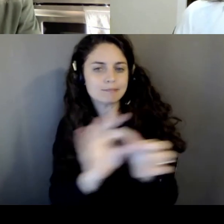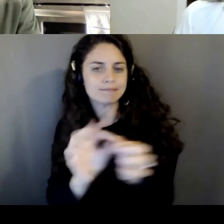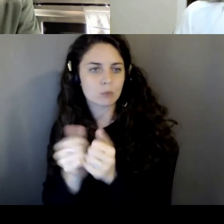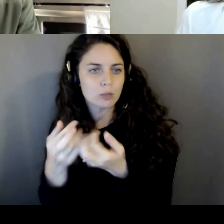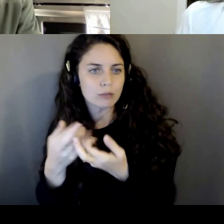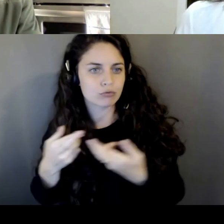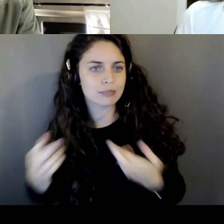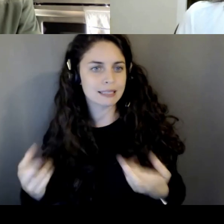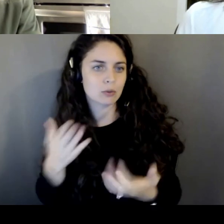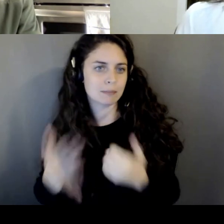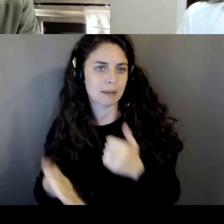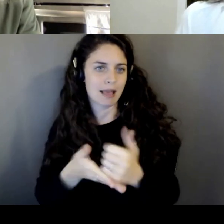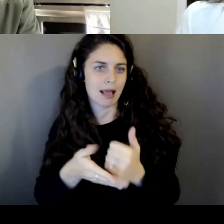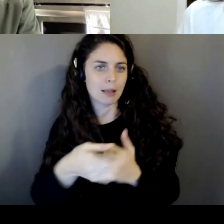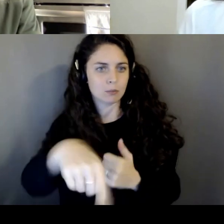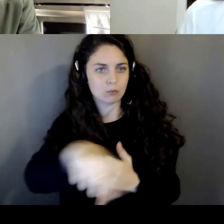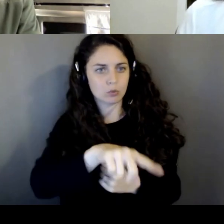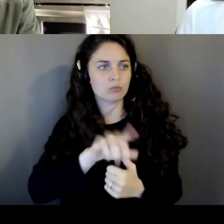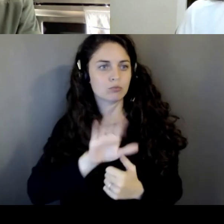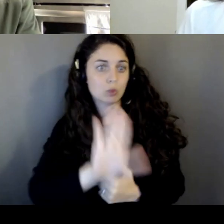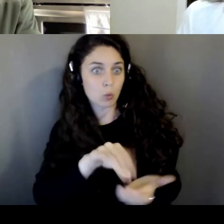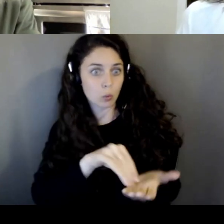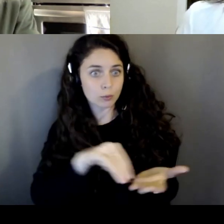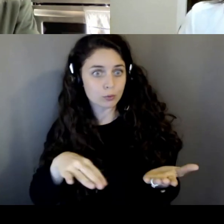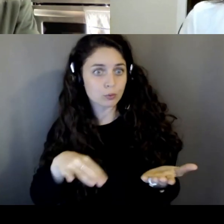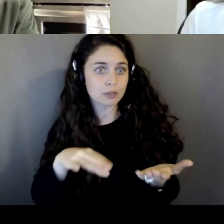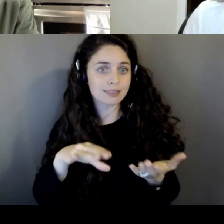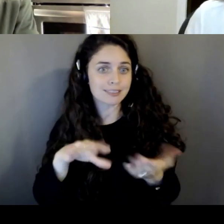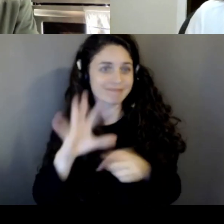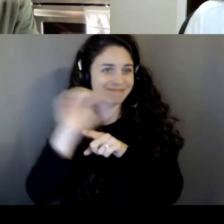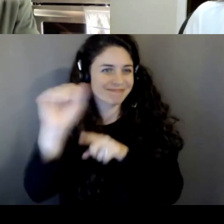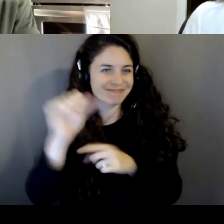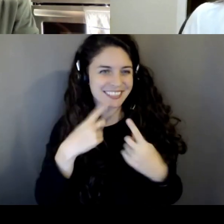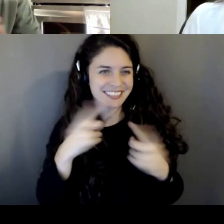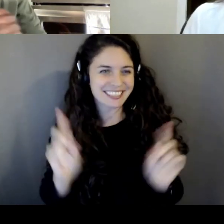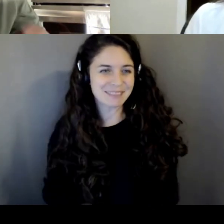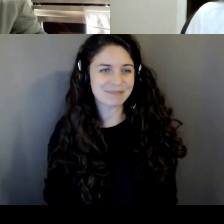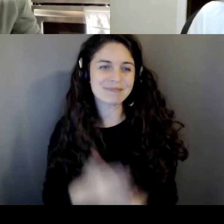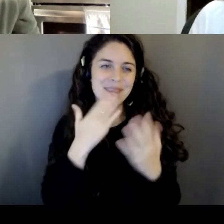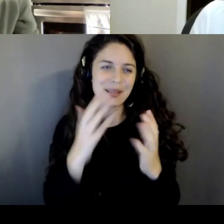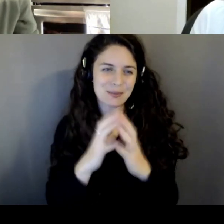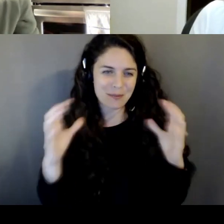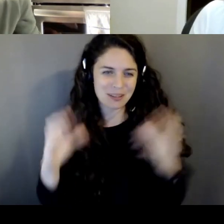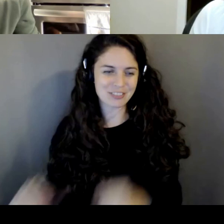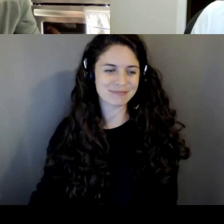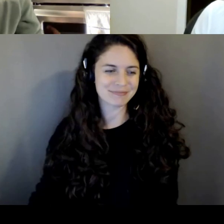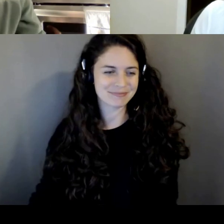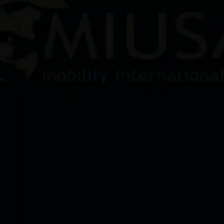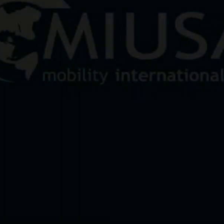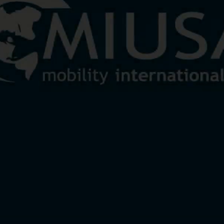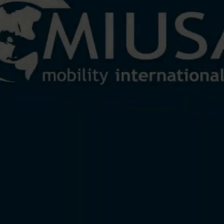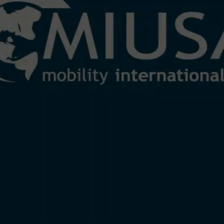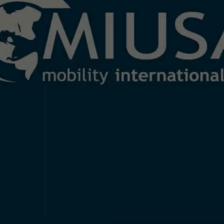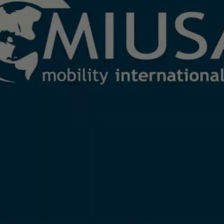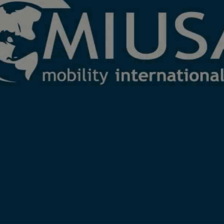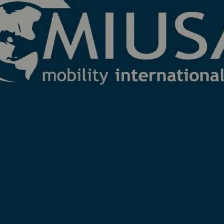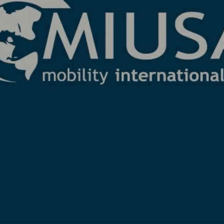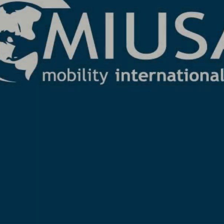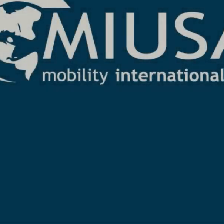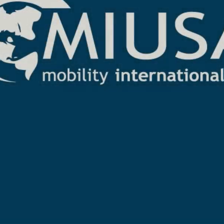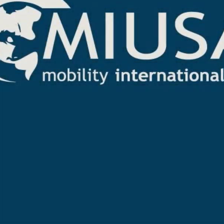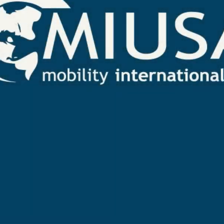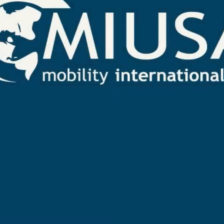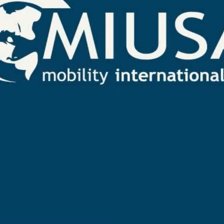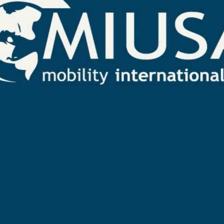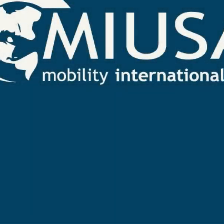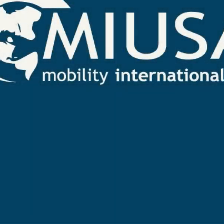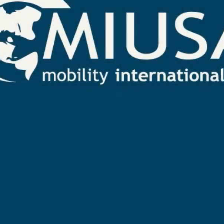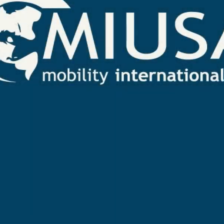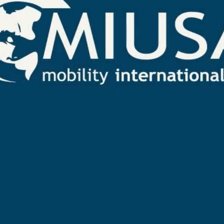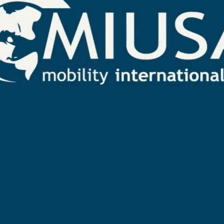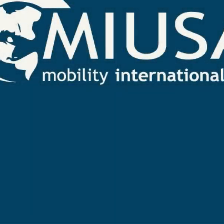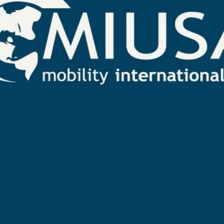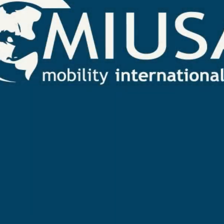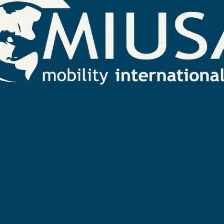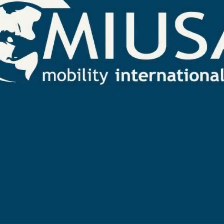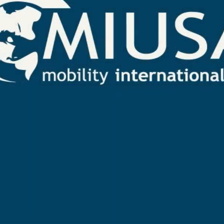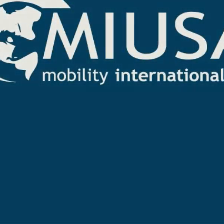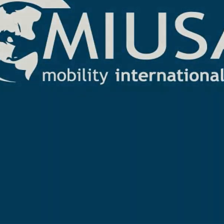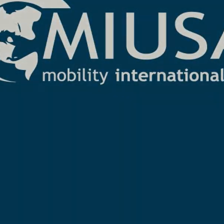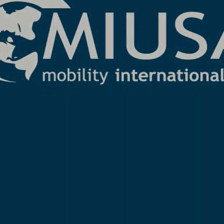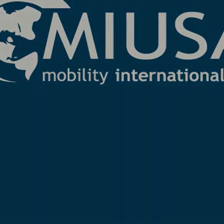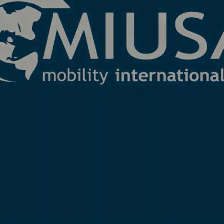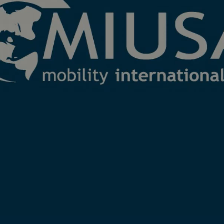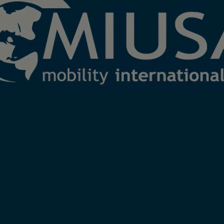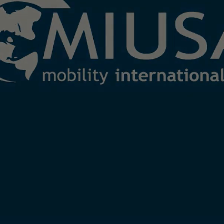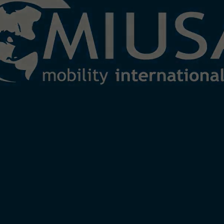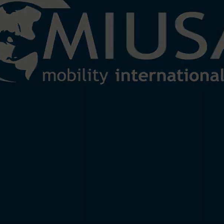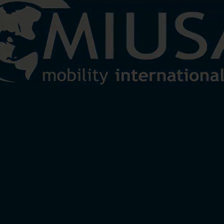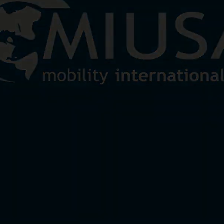might need to help your students succeed. Thanks so much.